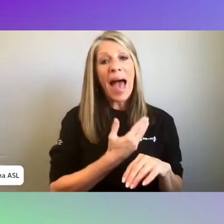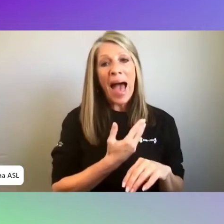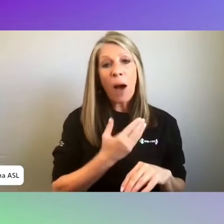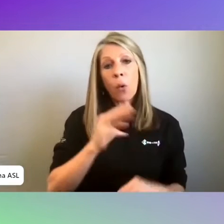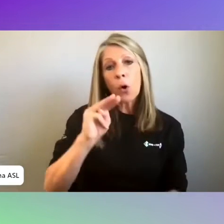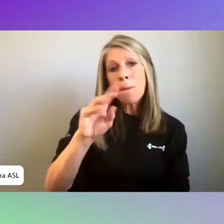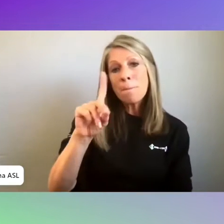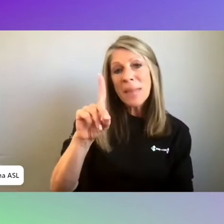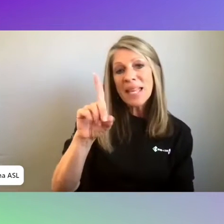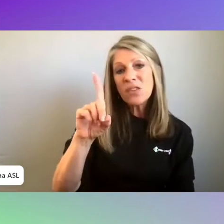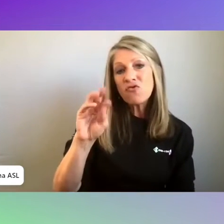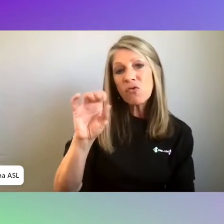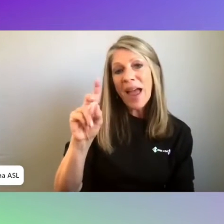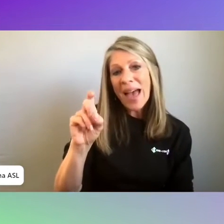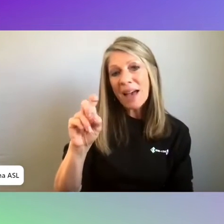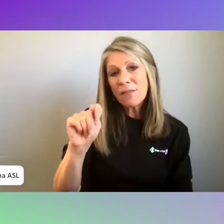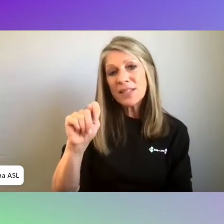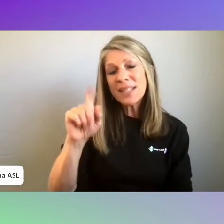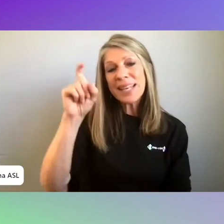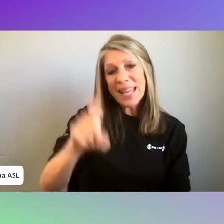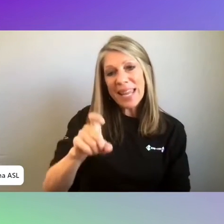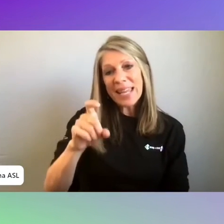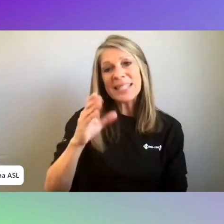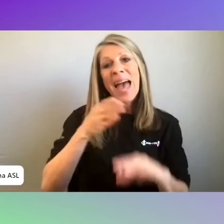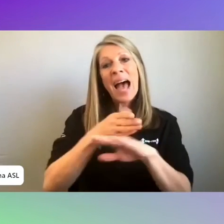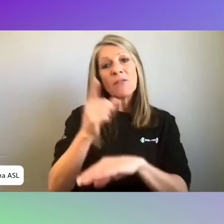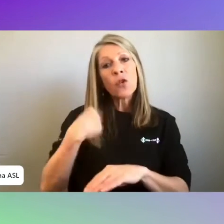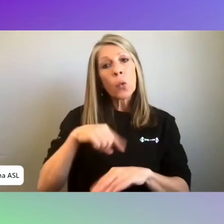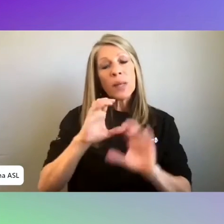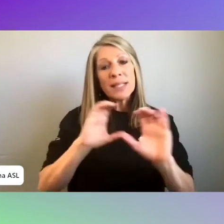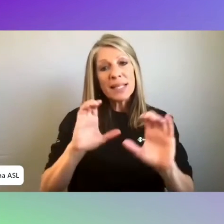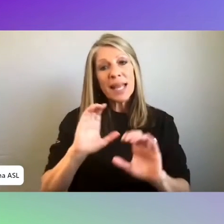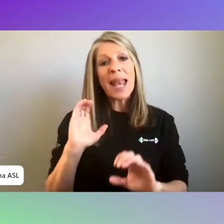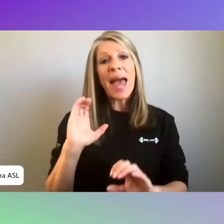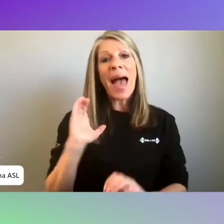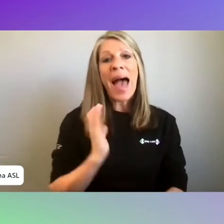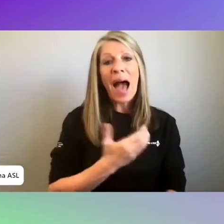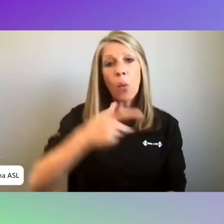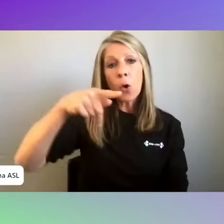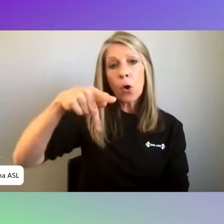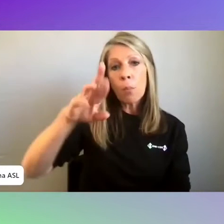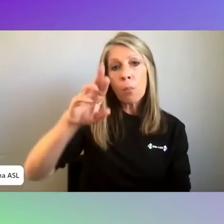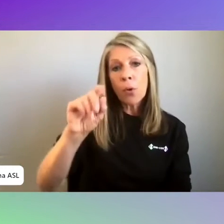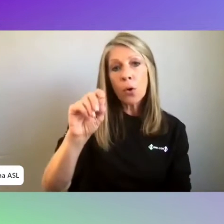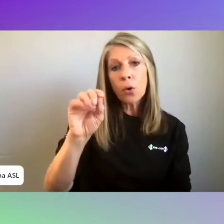in this case swell form really met our mid drafting